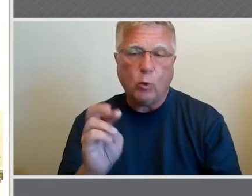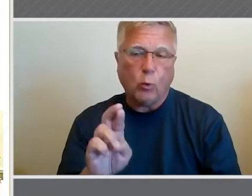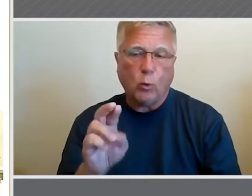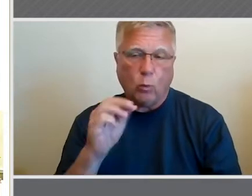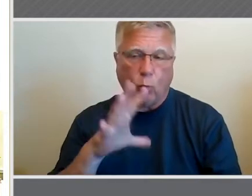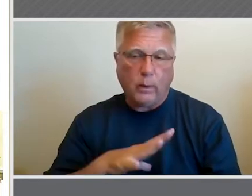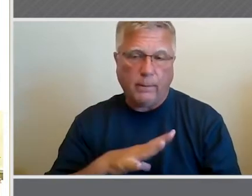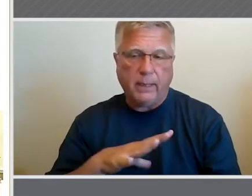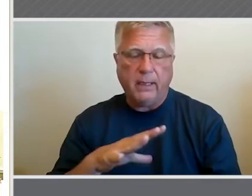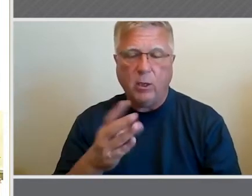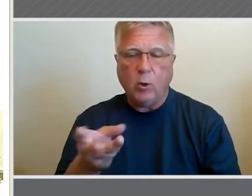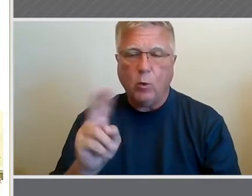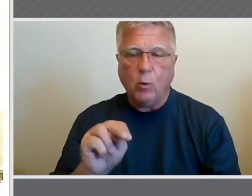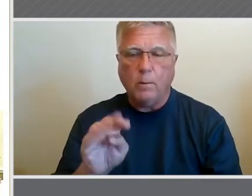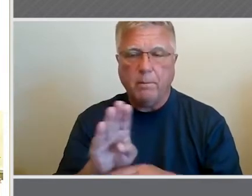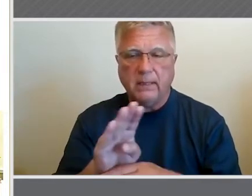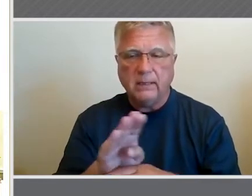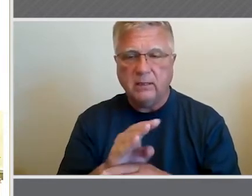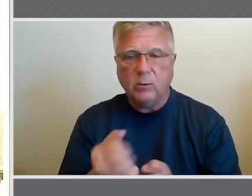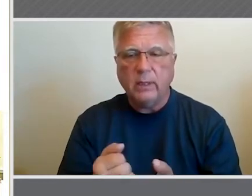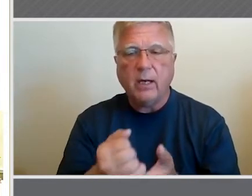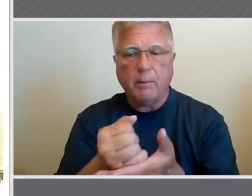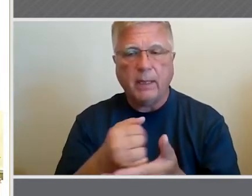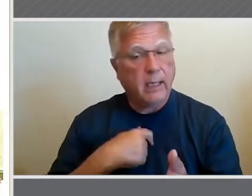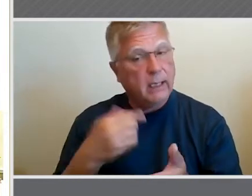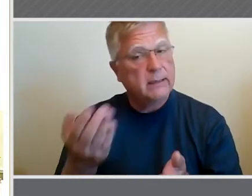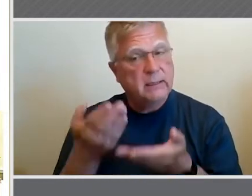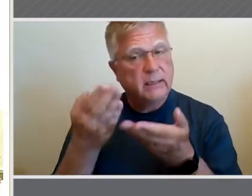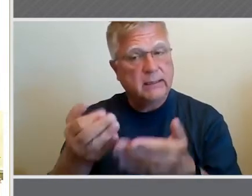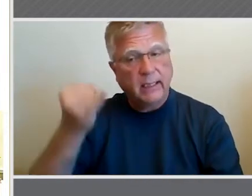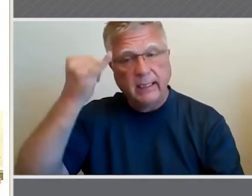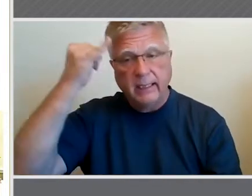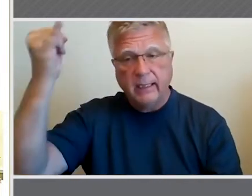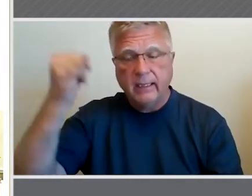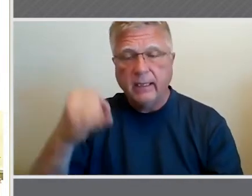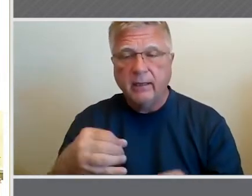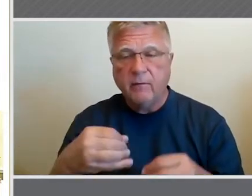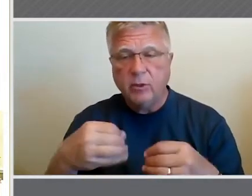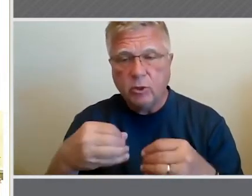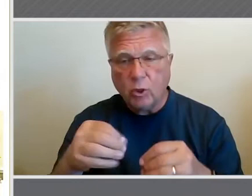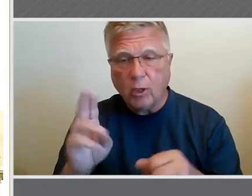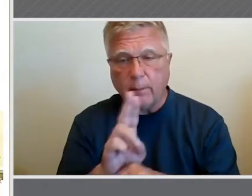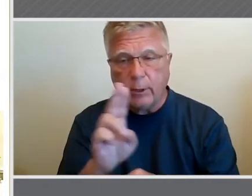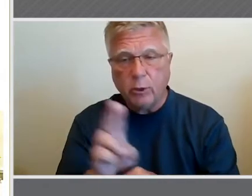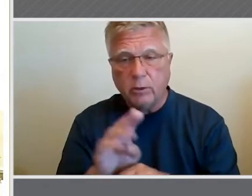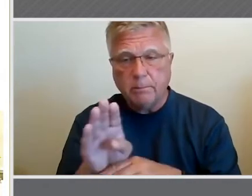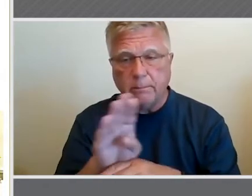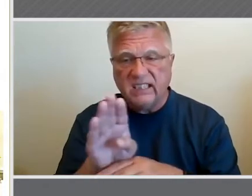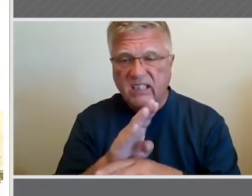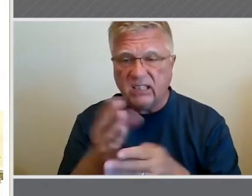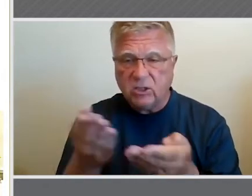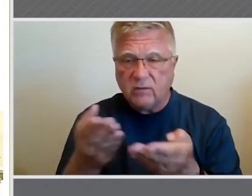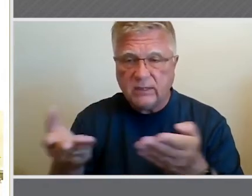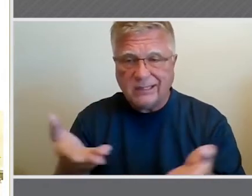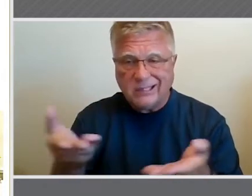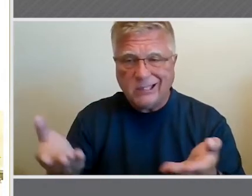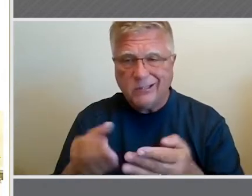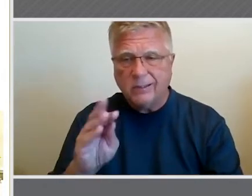and I would suggest frankly for, you know, if you if you shopper us business services in your city, you know, there's a good chance we've, we've helped in some